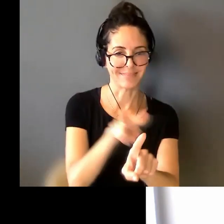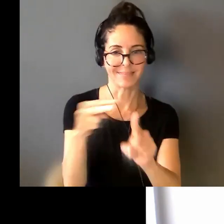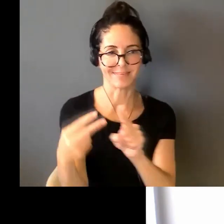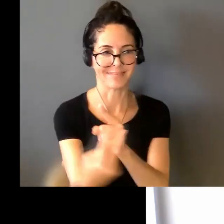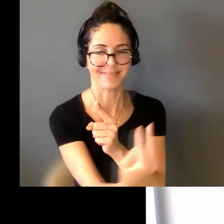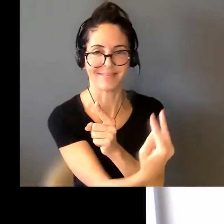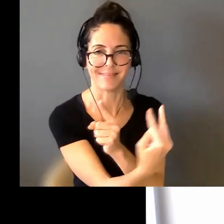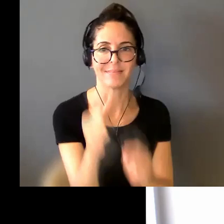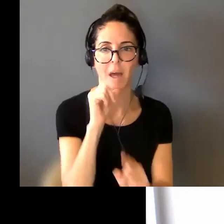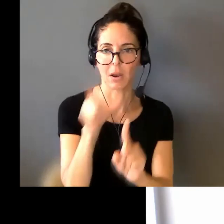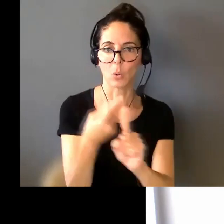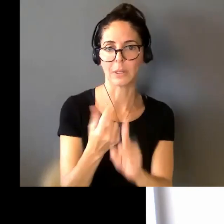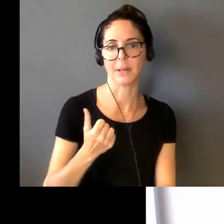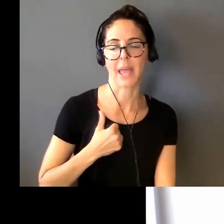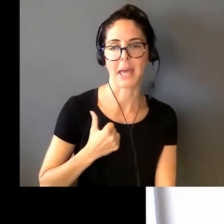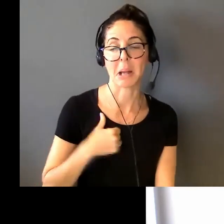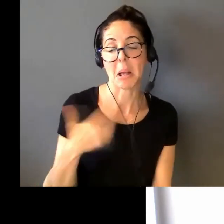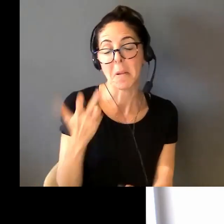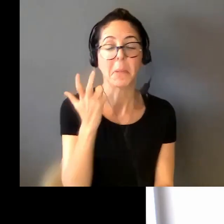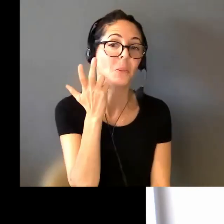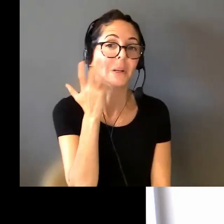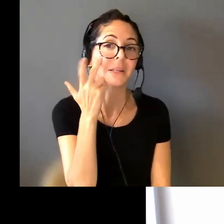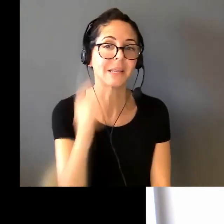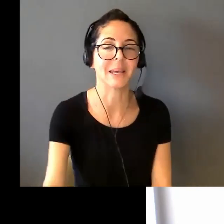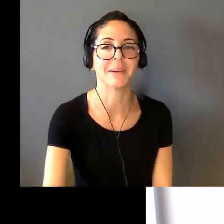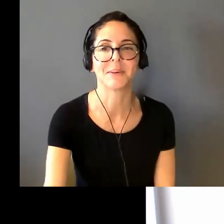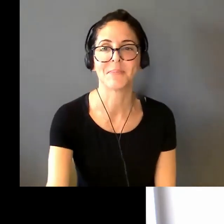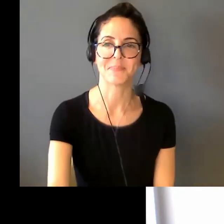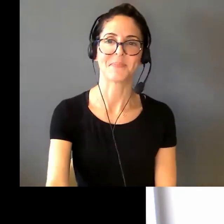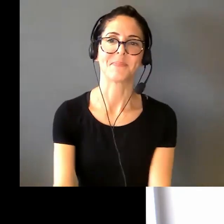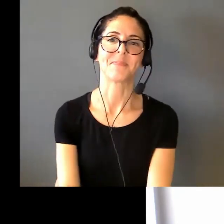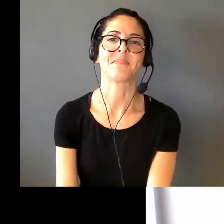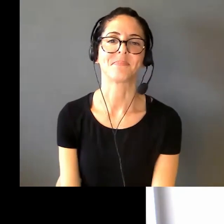let’s see how it goes after our conversations. >> DR. JEN RINALDI: That sounds exciting,